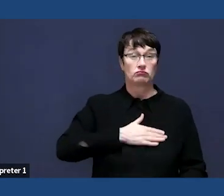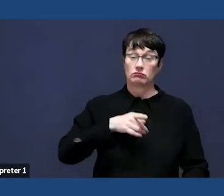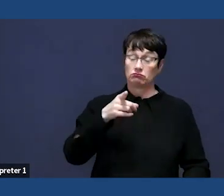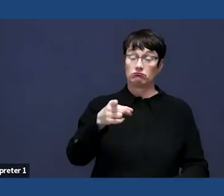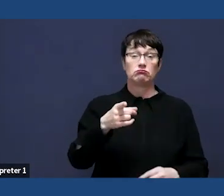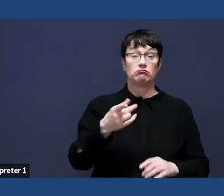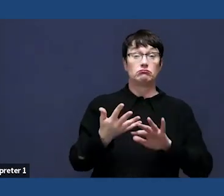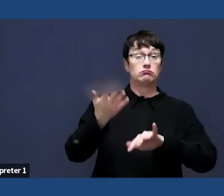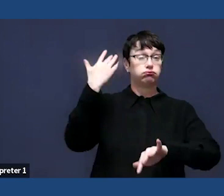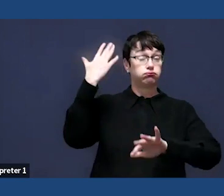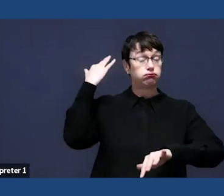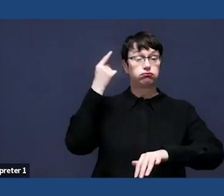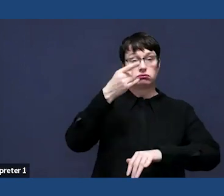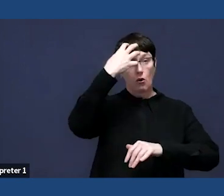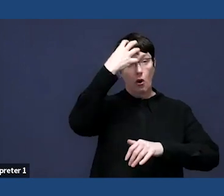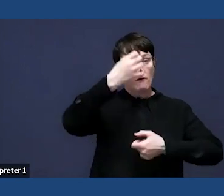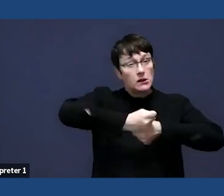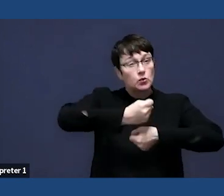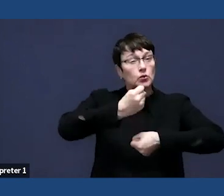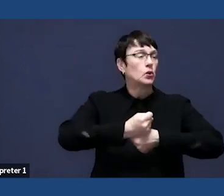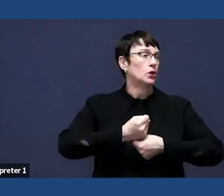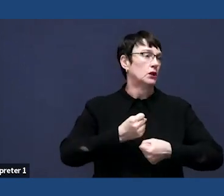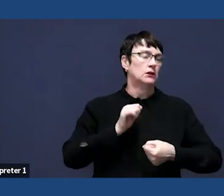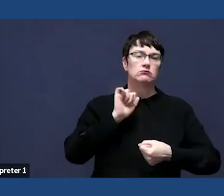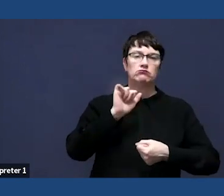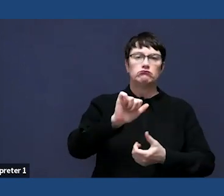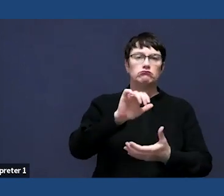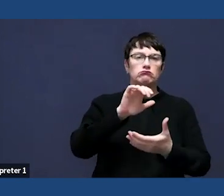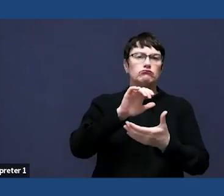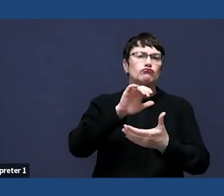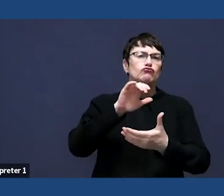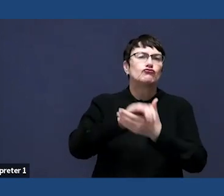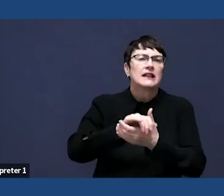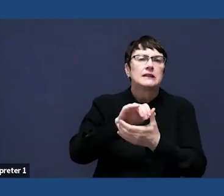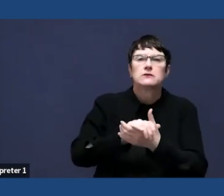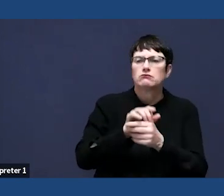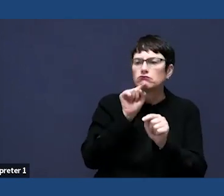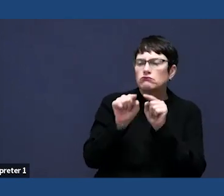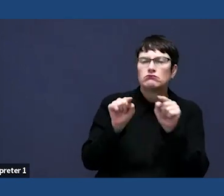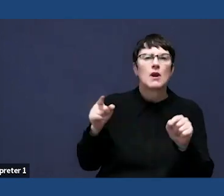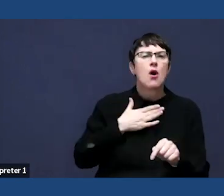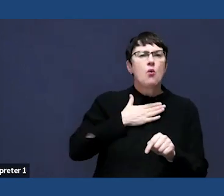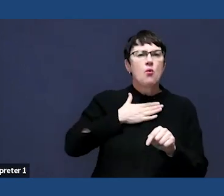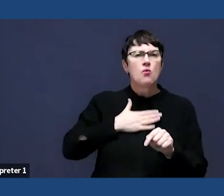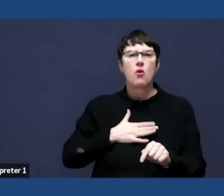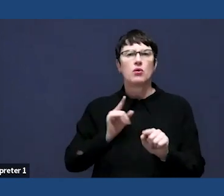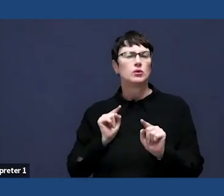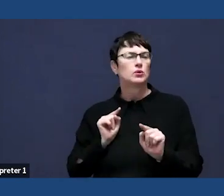But for her and her friend to go to the community college where she wants to take courses to